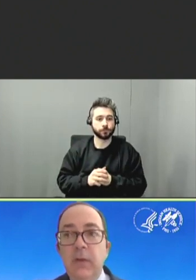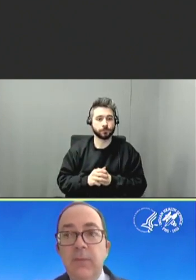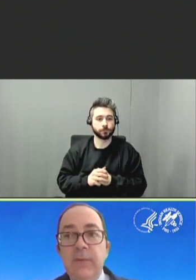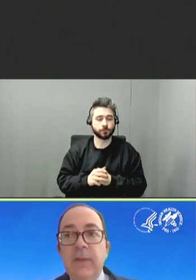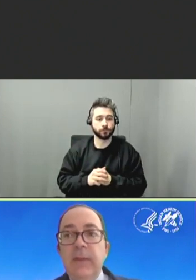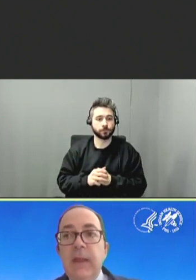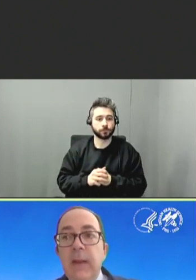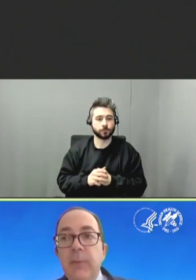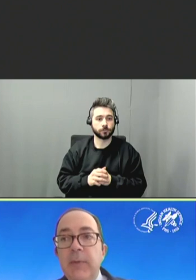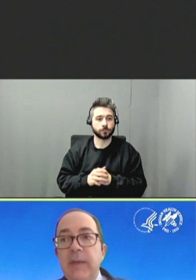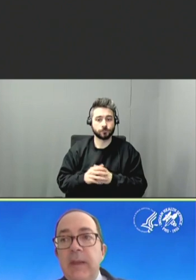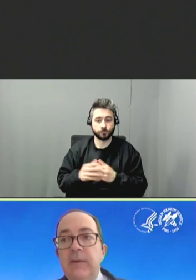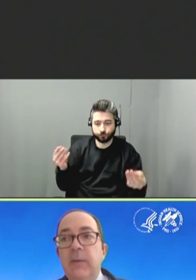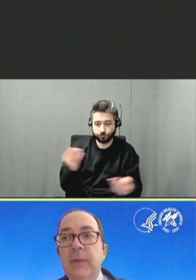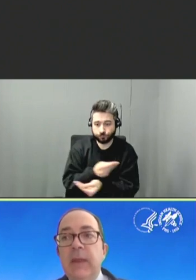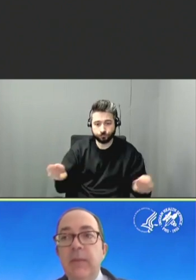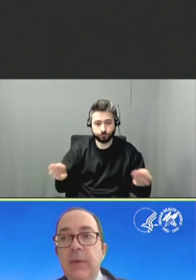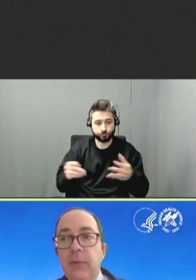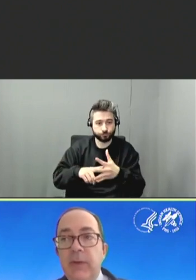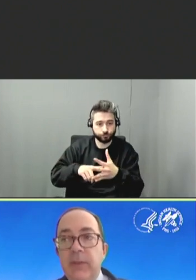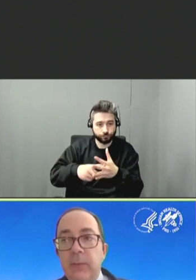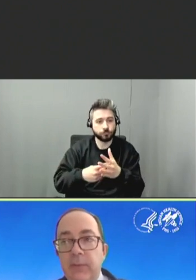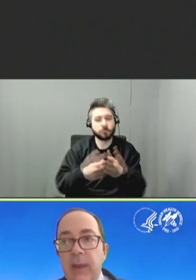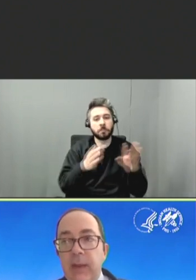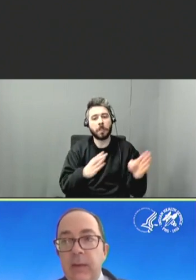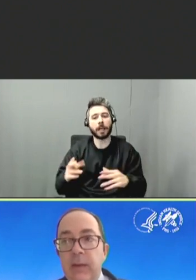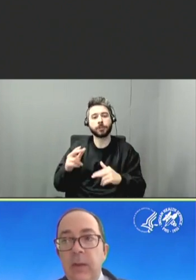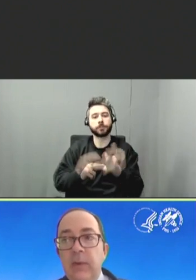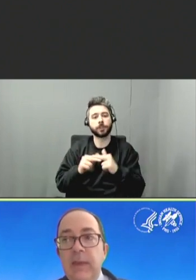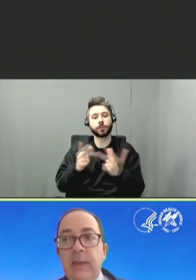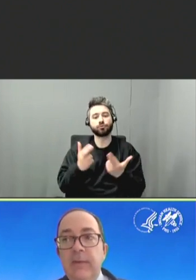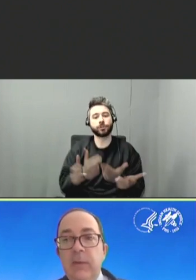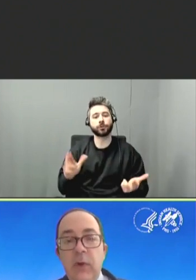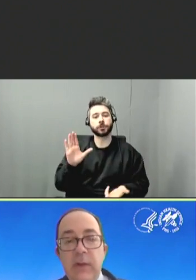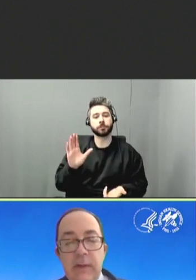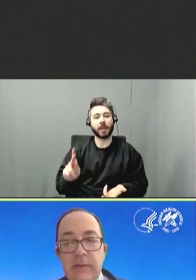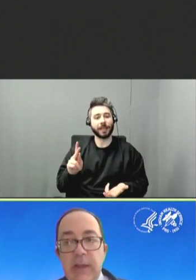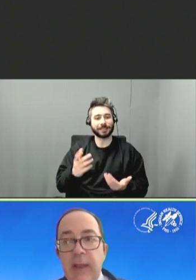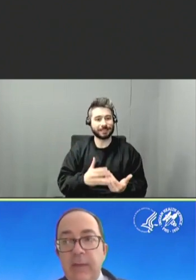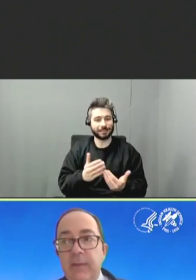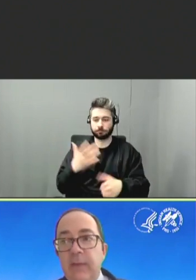To facilitate implementation, we plan to build a resource bank with easy one touch access